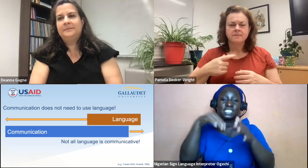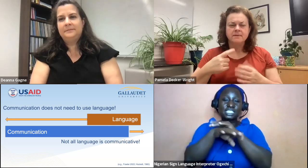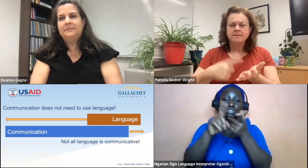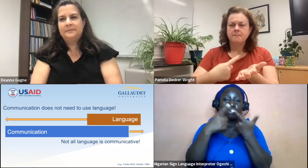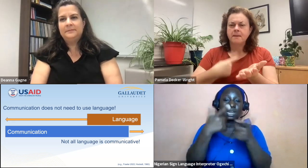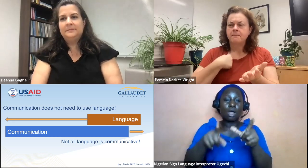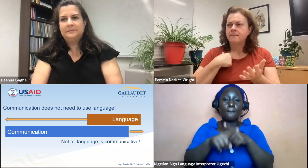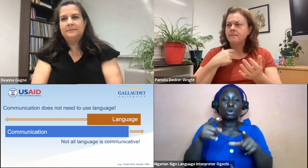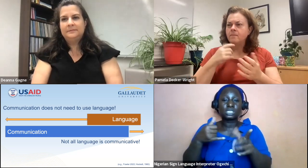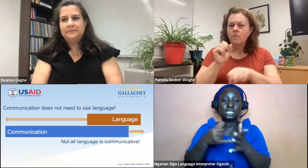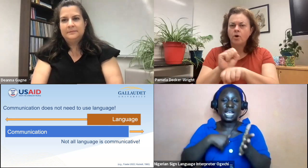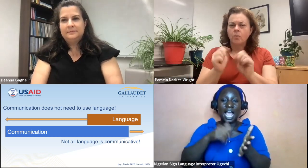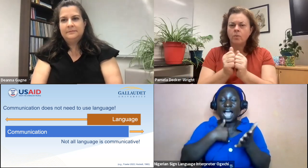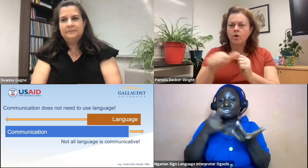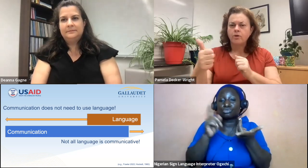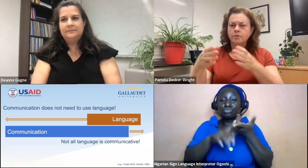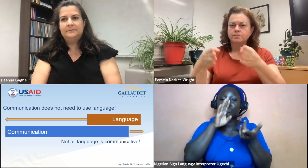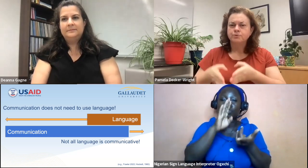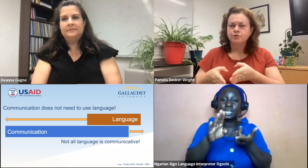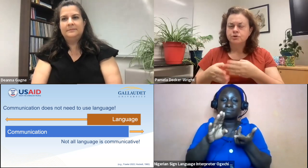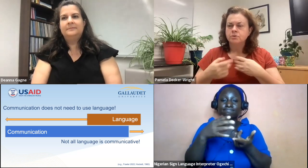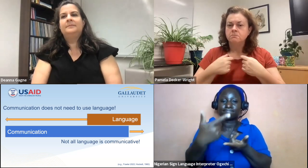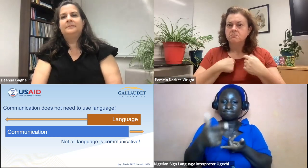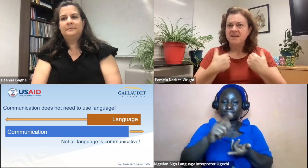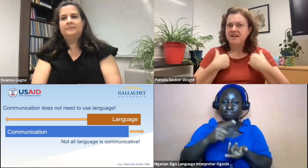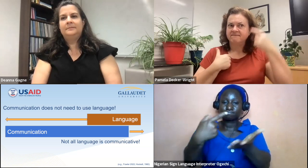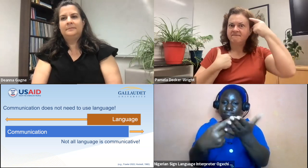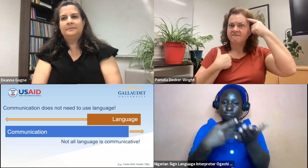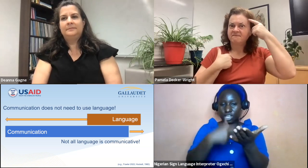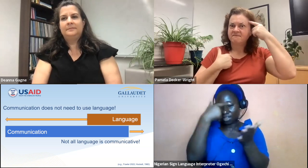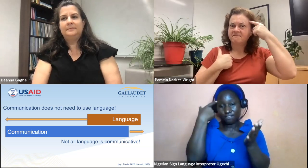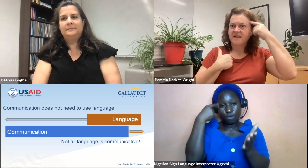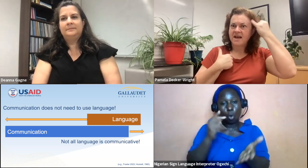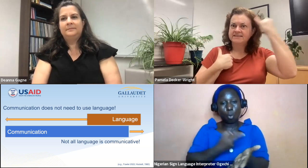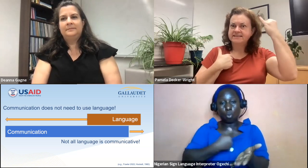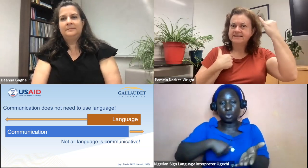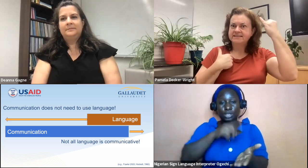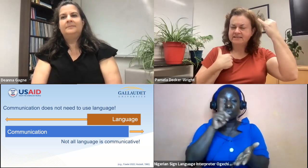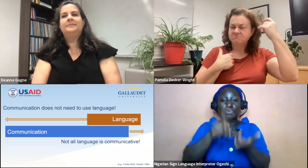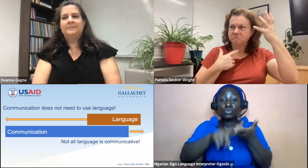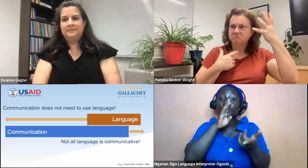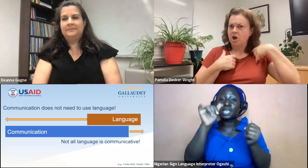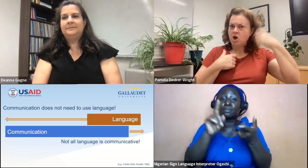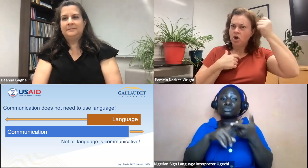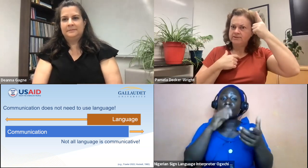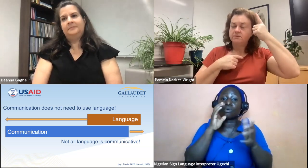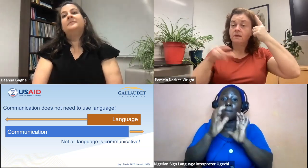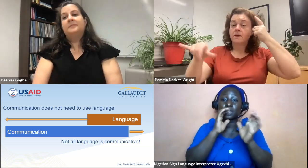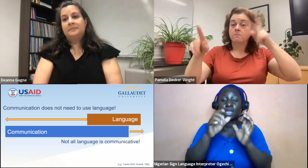Another example that i'm thinking of. Sometimes I'm working with another person, and I might have a thought or an idea.